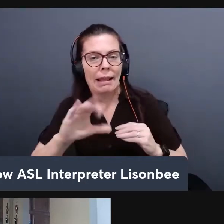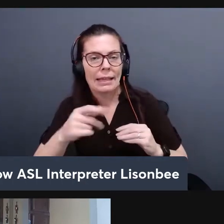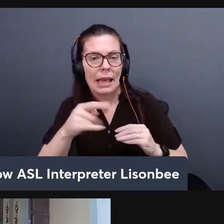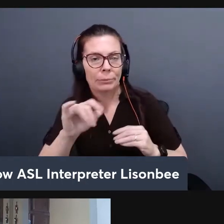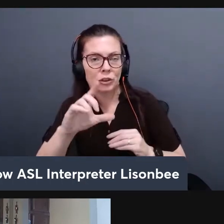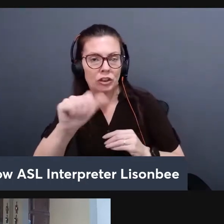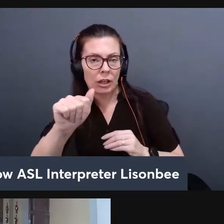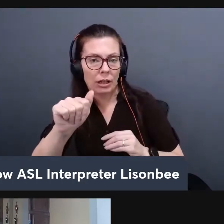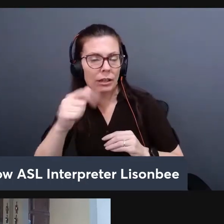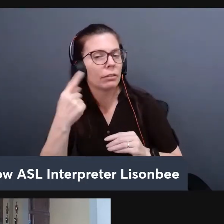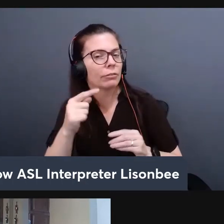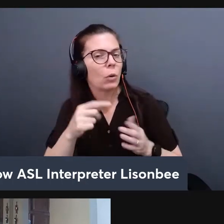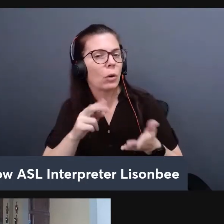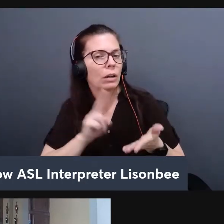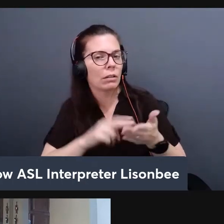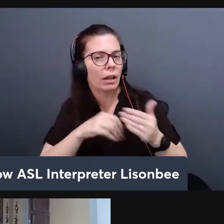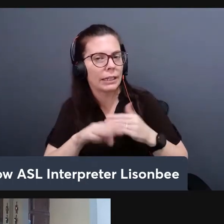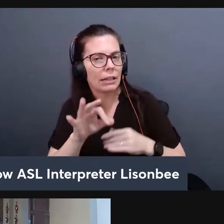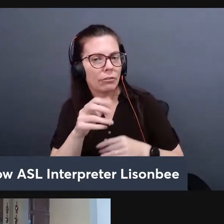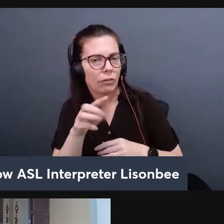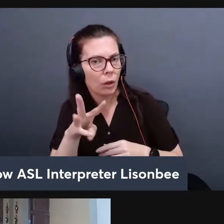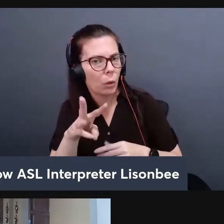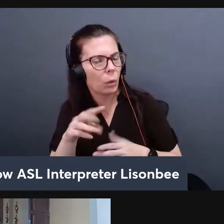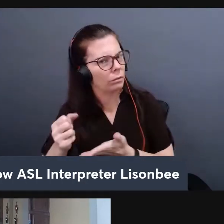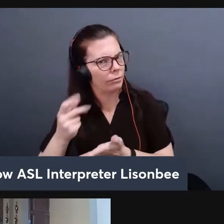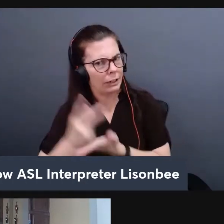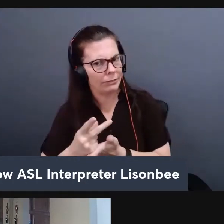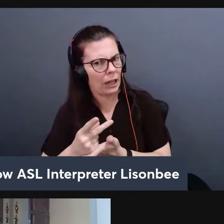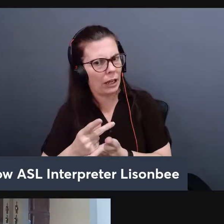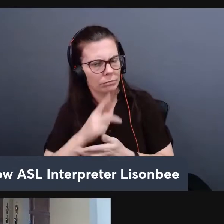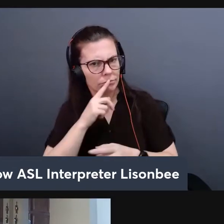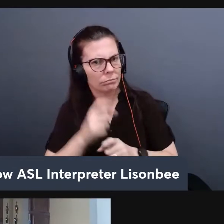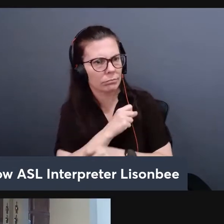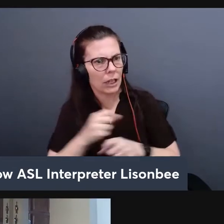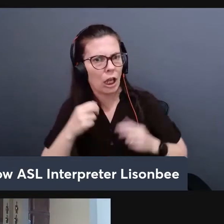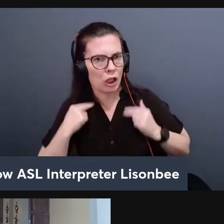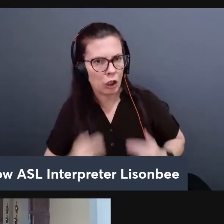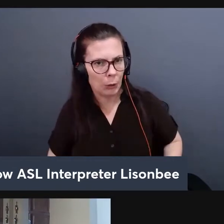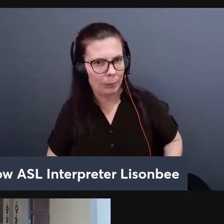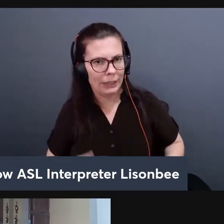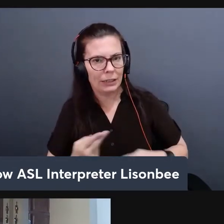so that I wanna be able to verify that there's a genuine human that's actually using my application.